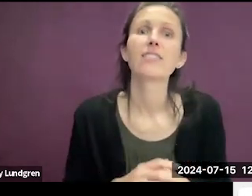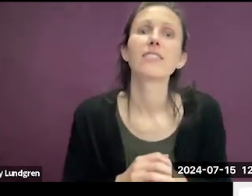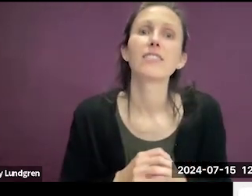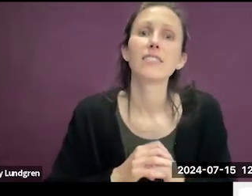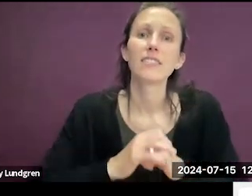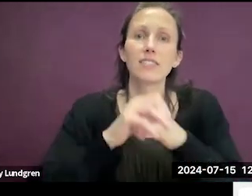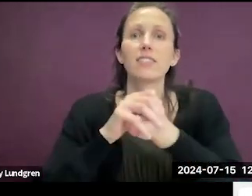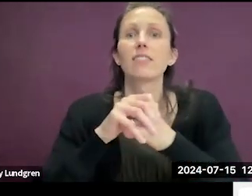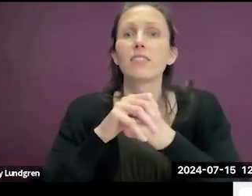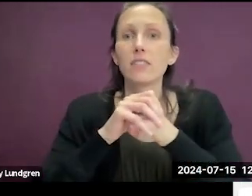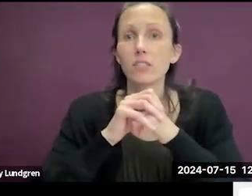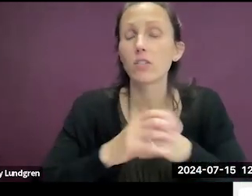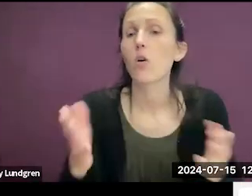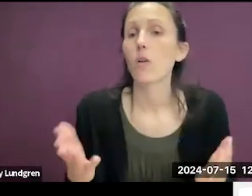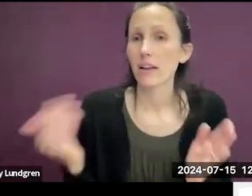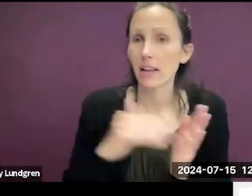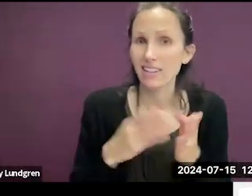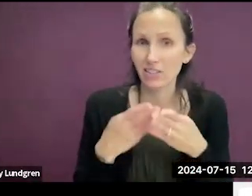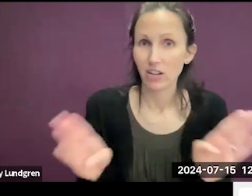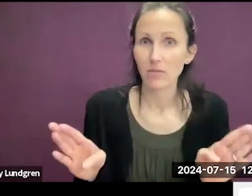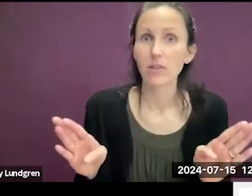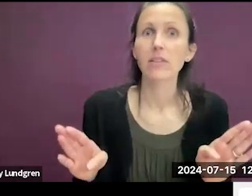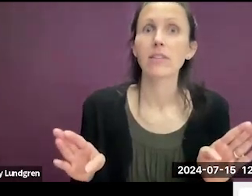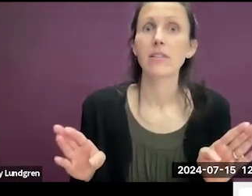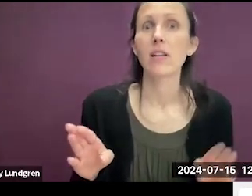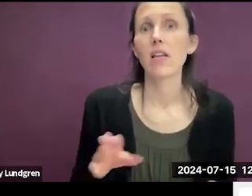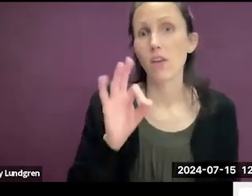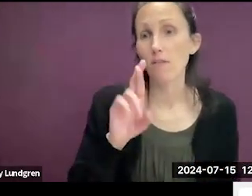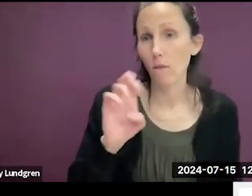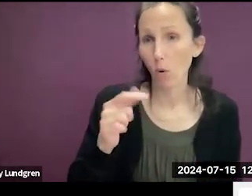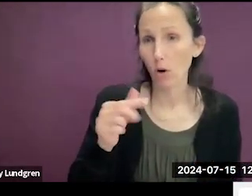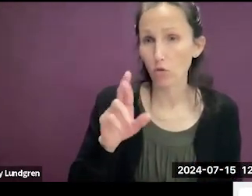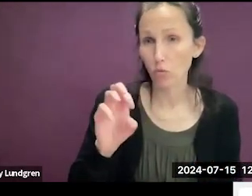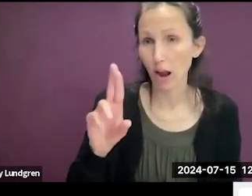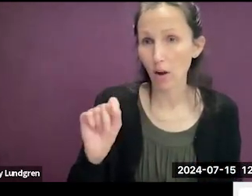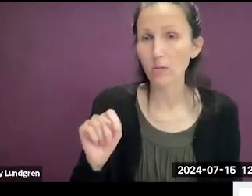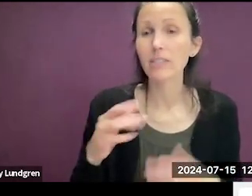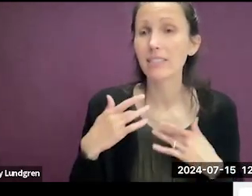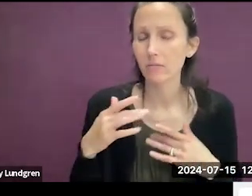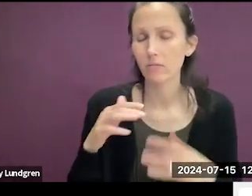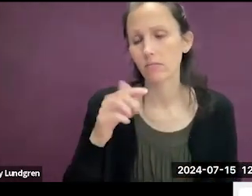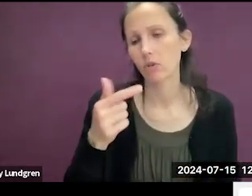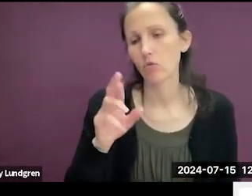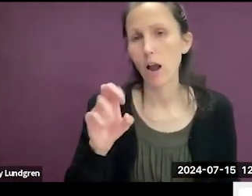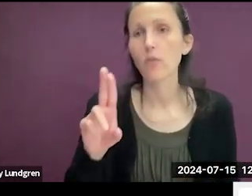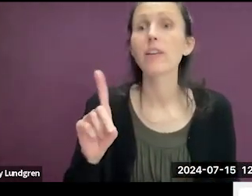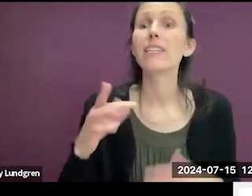So generally we're looking at our foreground color. It's typically going to be like our text. And our background color is going